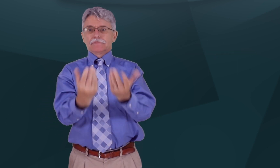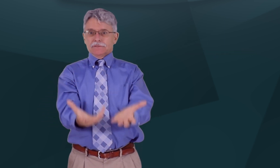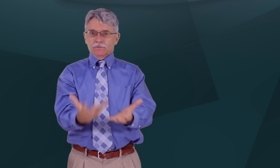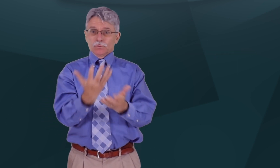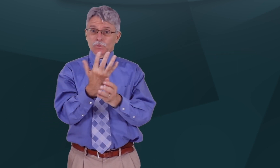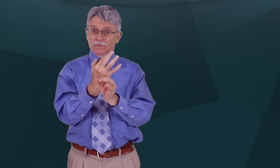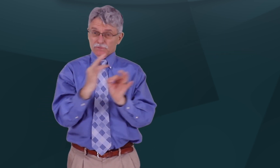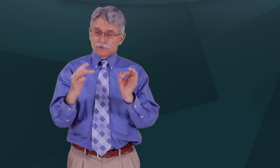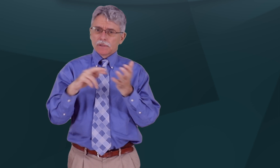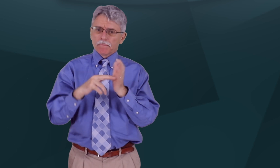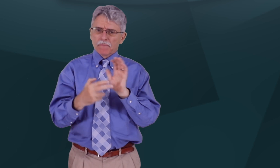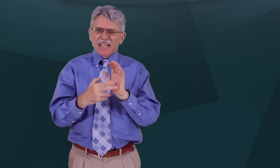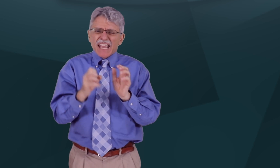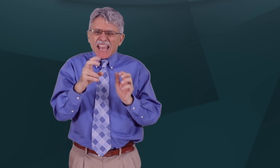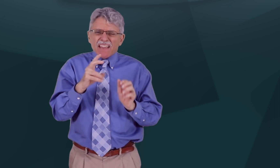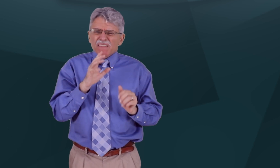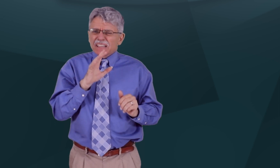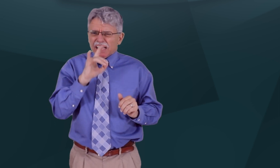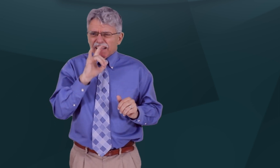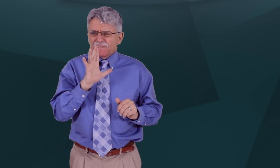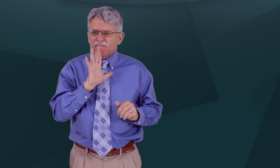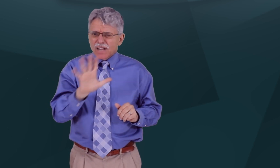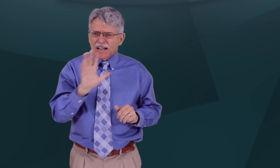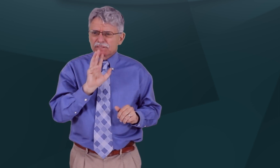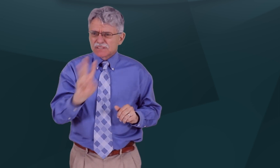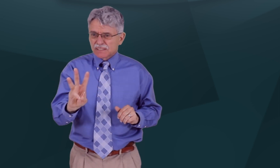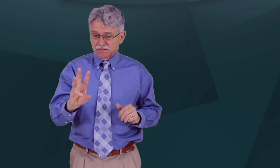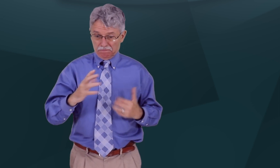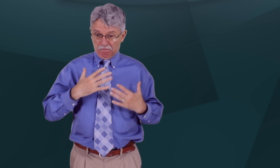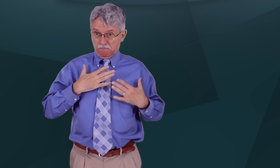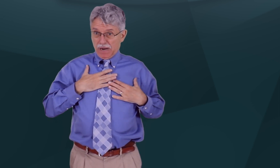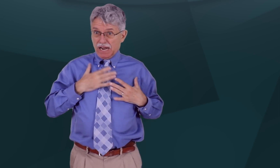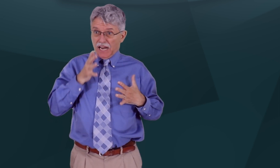They're happy to provide them. That means that, even for a kid who's five or six --